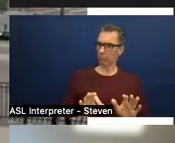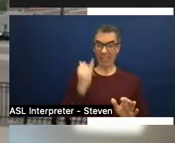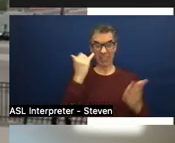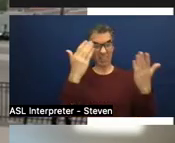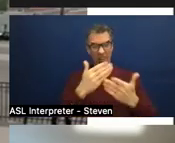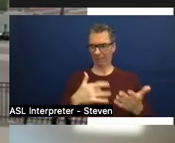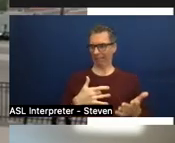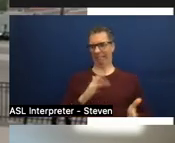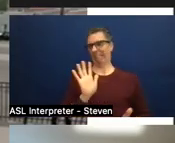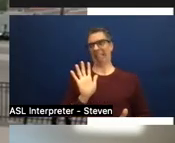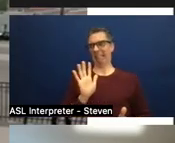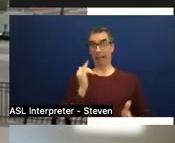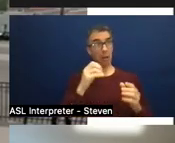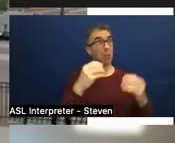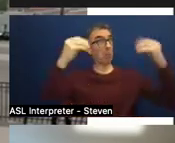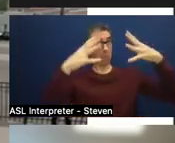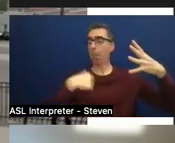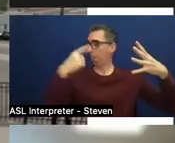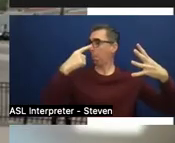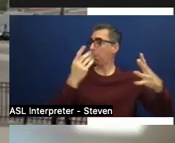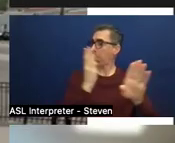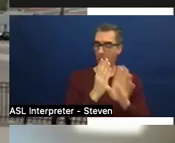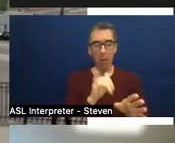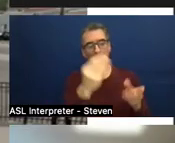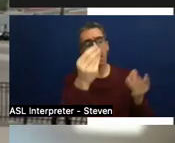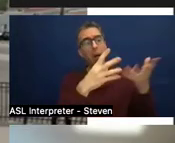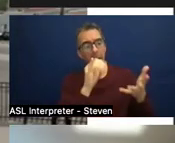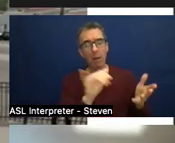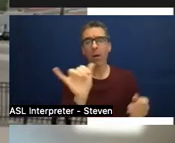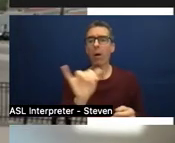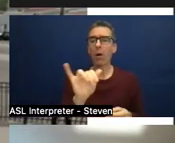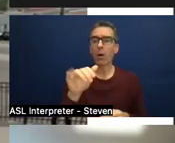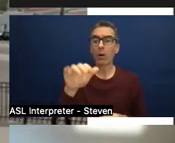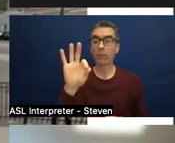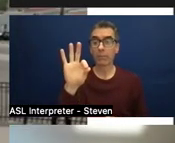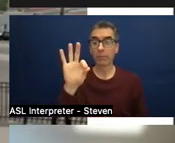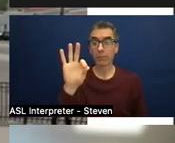And then for the folks who really rely on transit service on Federal Boulevard, that was a thing that we heard